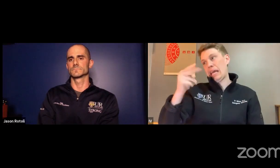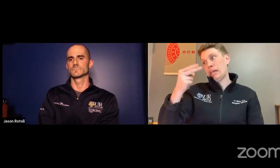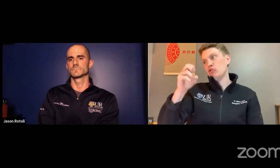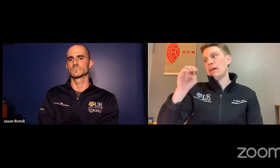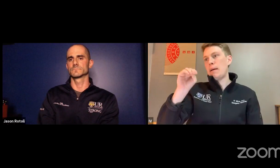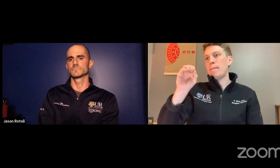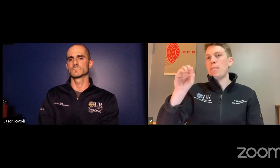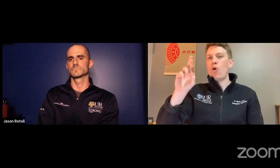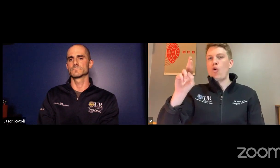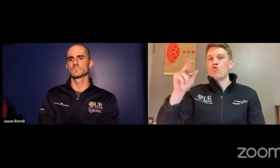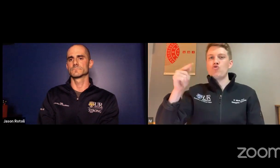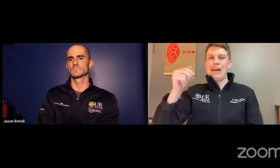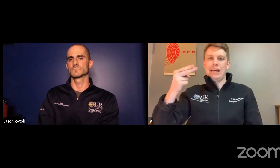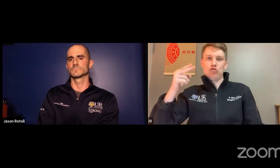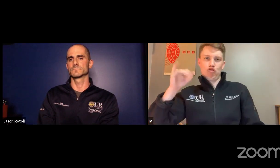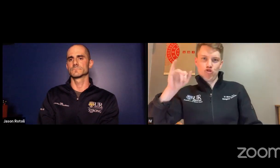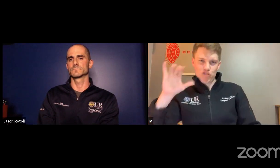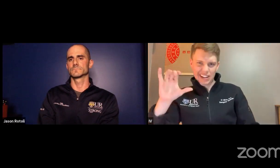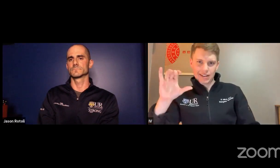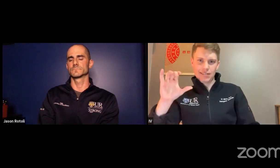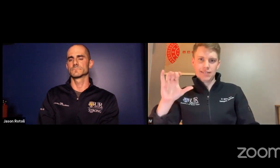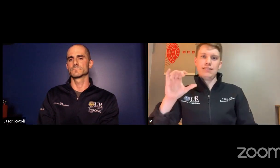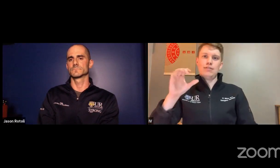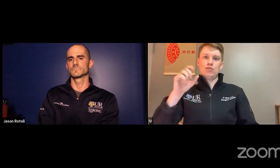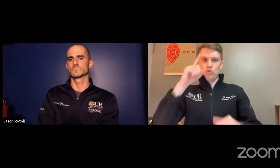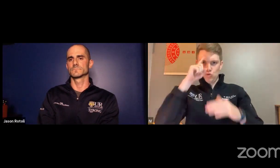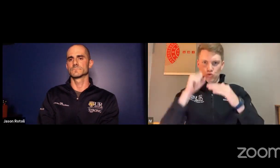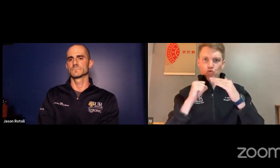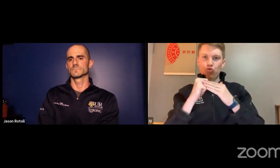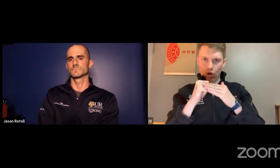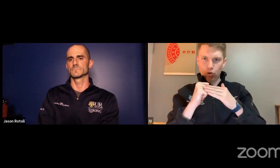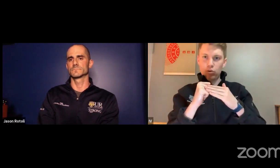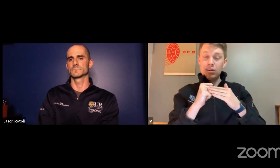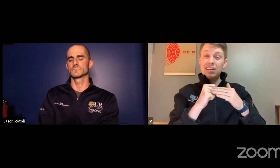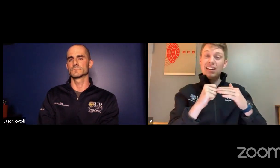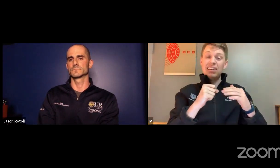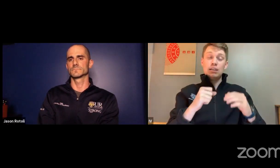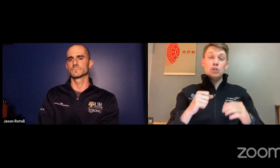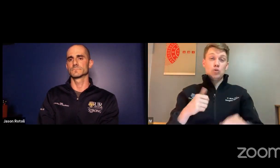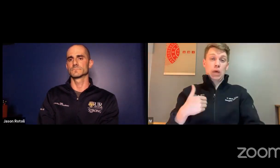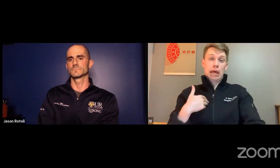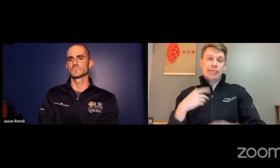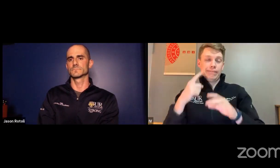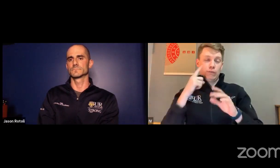get that blood flow back to normal so that your body can respond in a mror appropriate